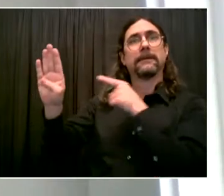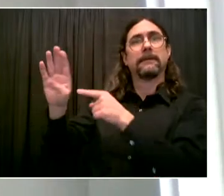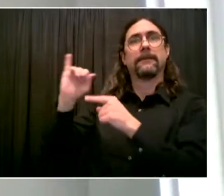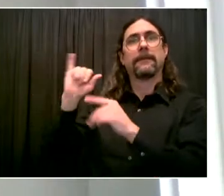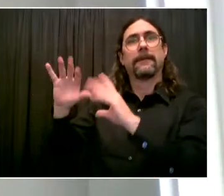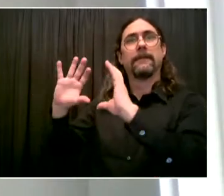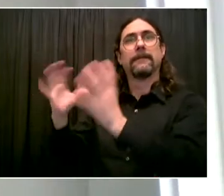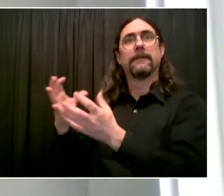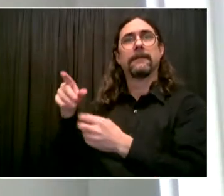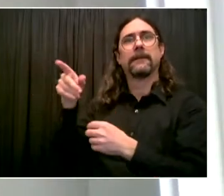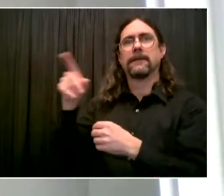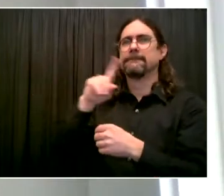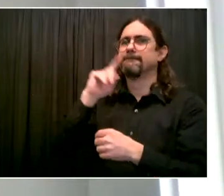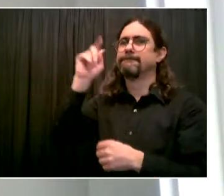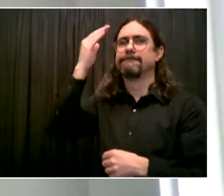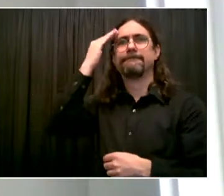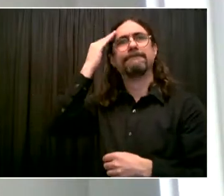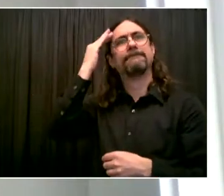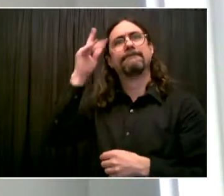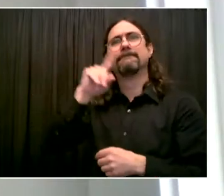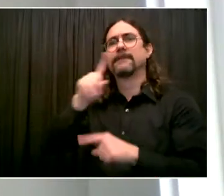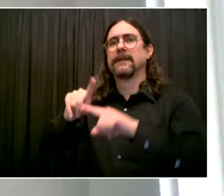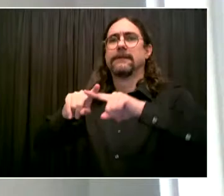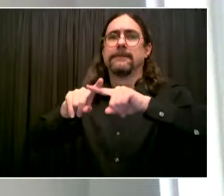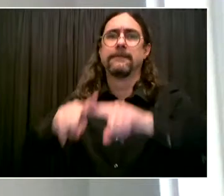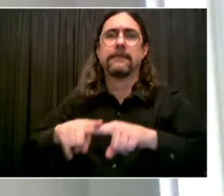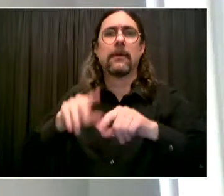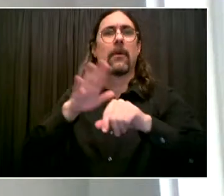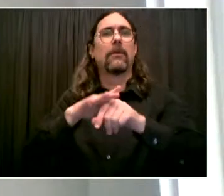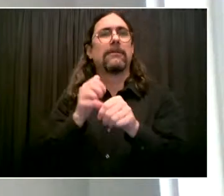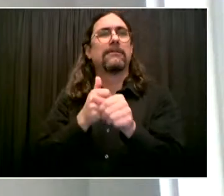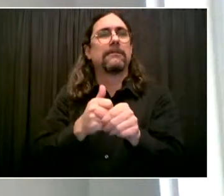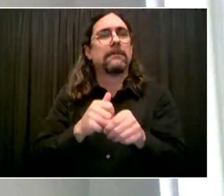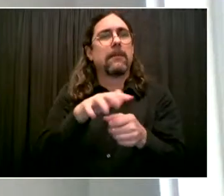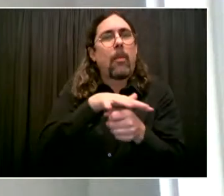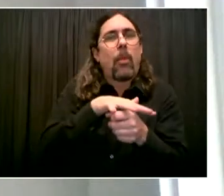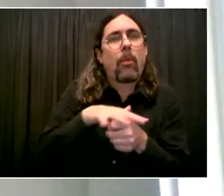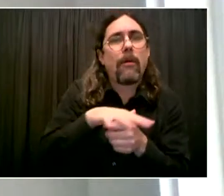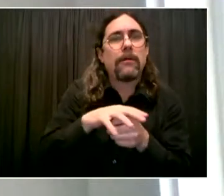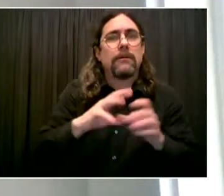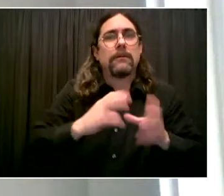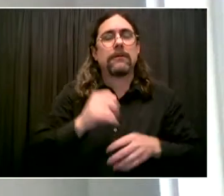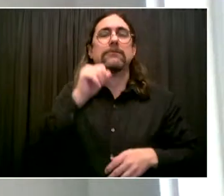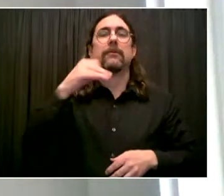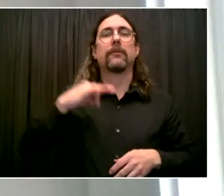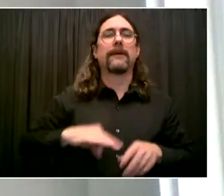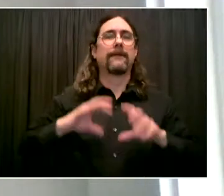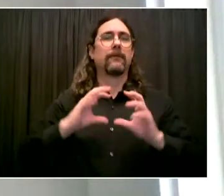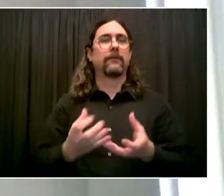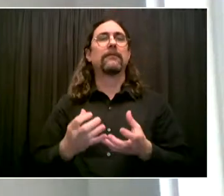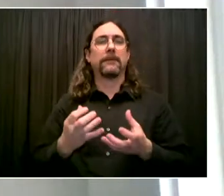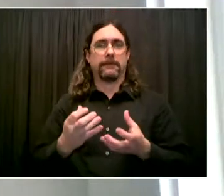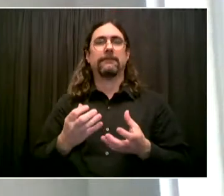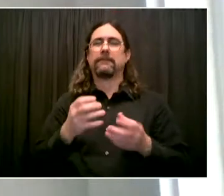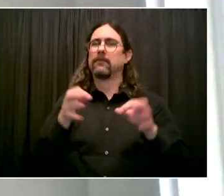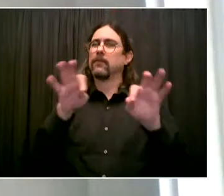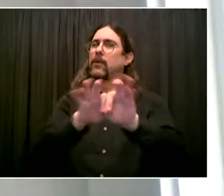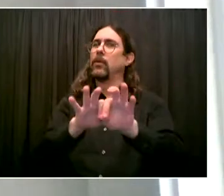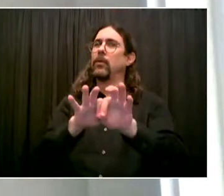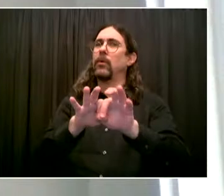THINK ENDGBV WOULD D AGREE WITH ME E ATHT THE CITY